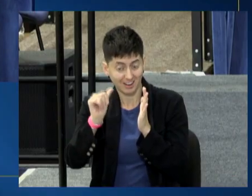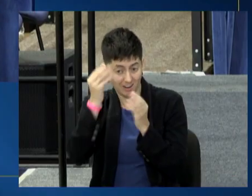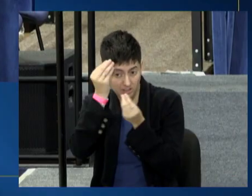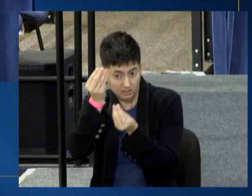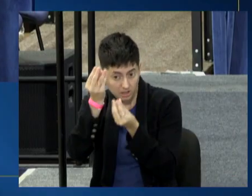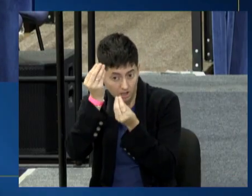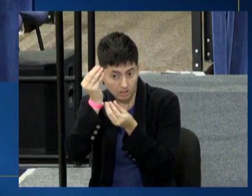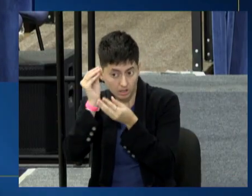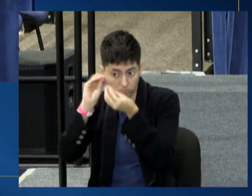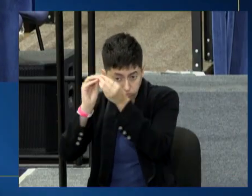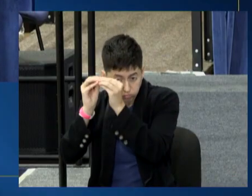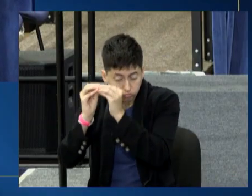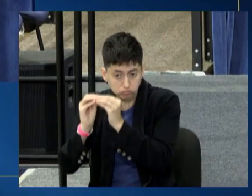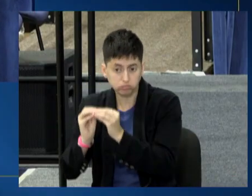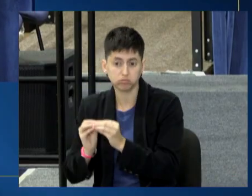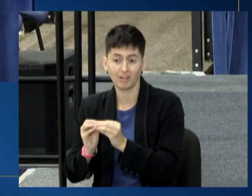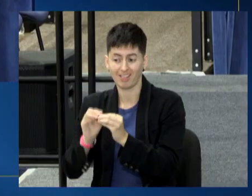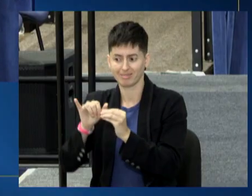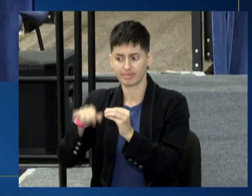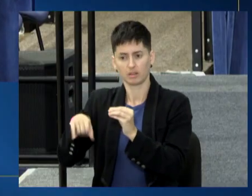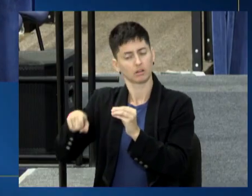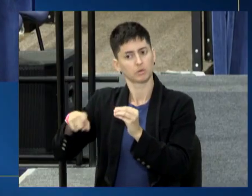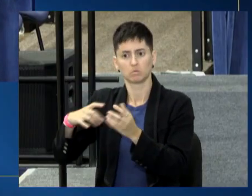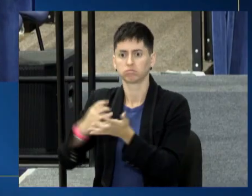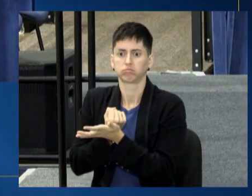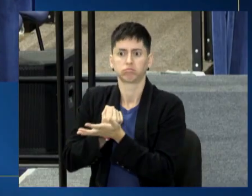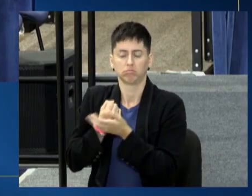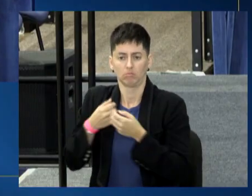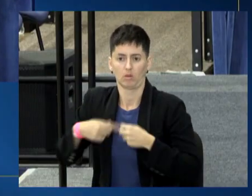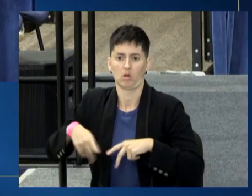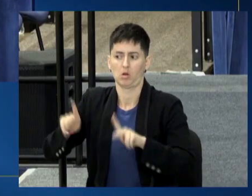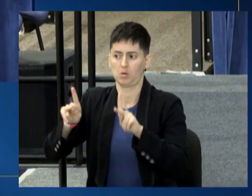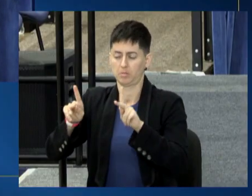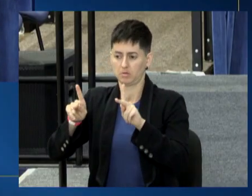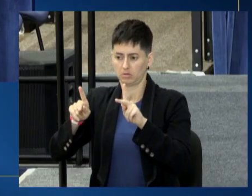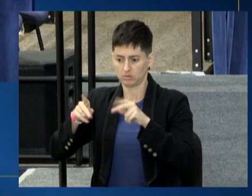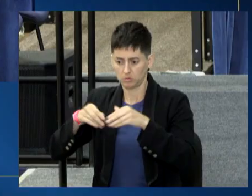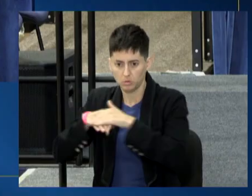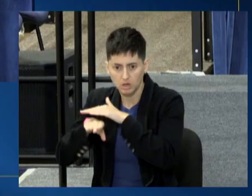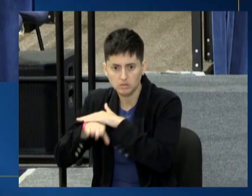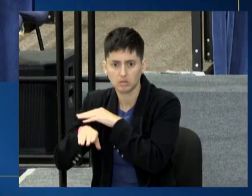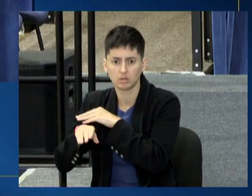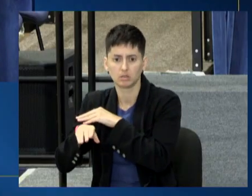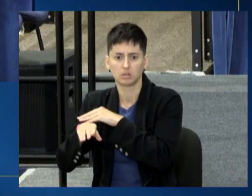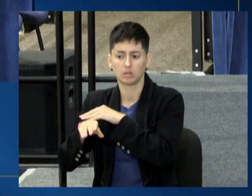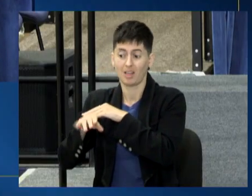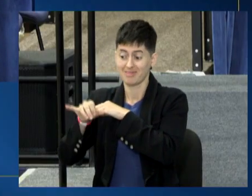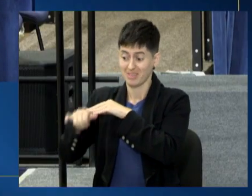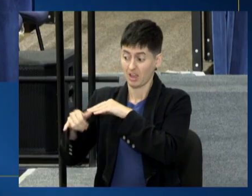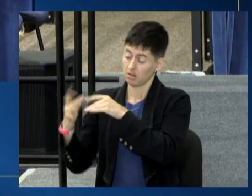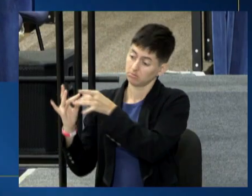AI in particular to help improve access, to reduce costs, to help improve clinical